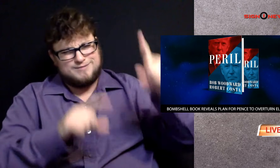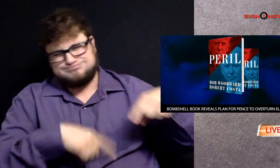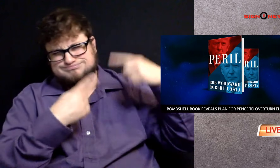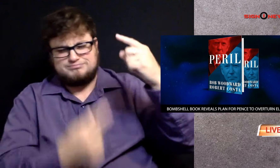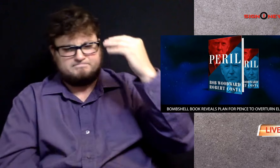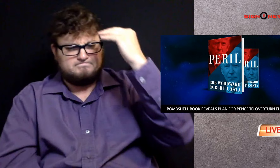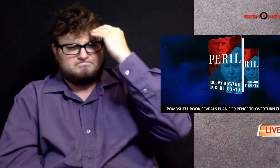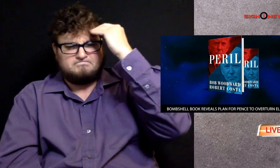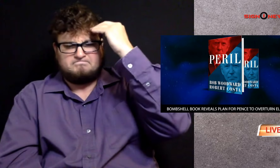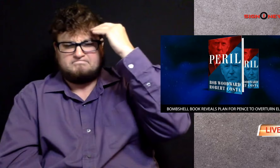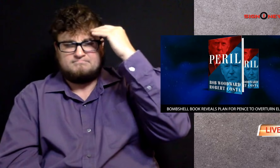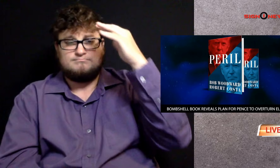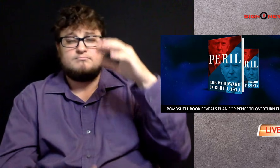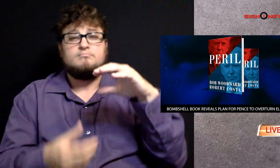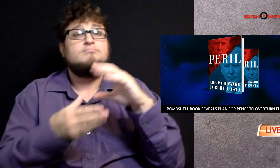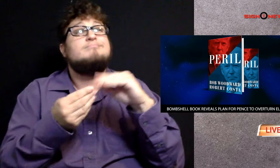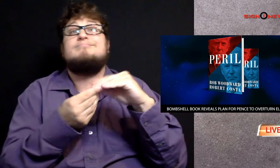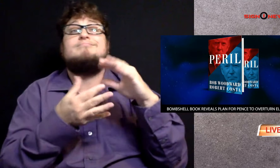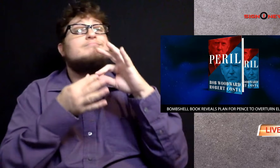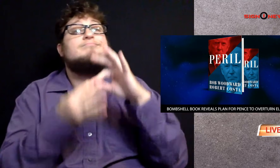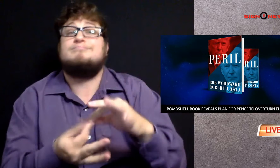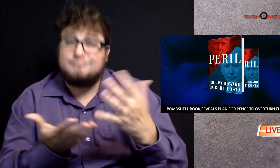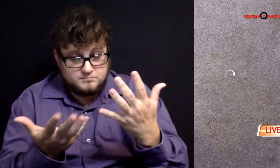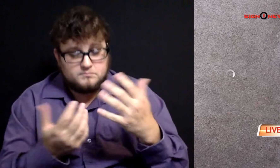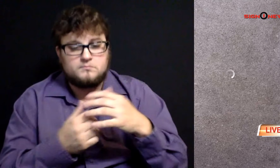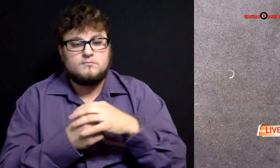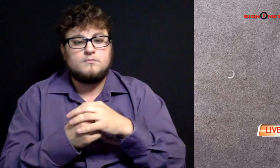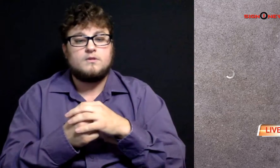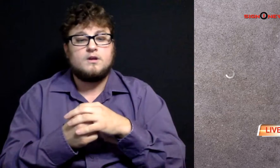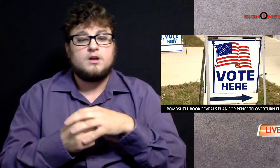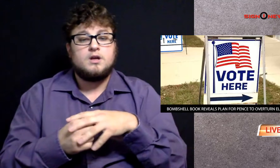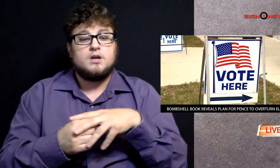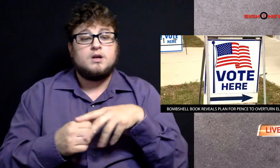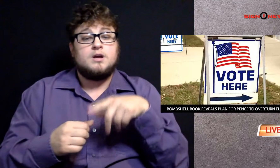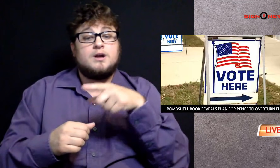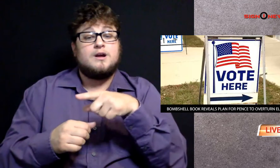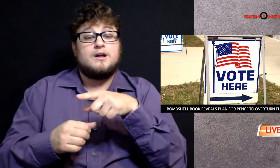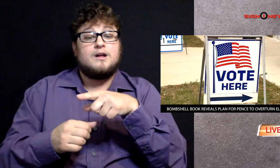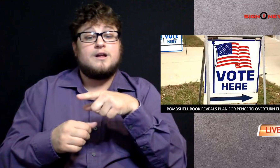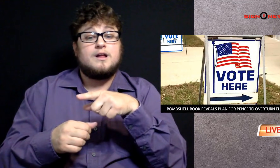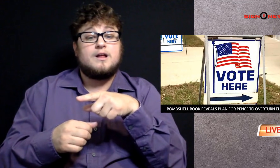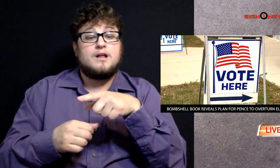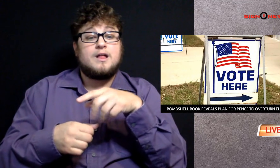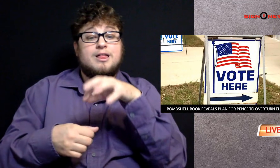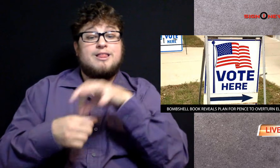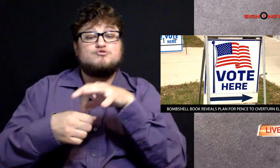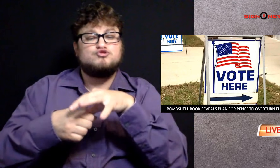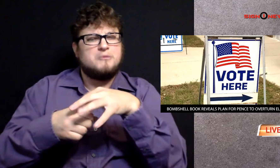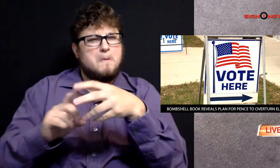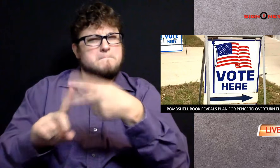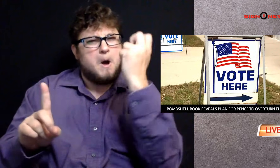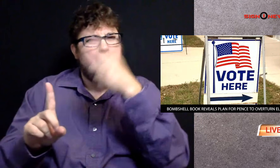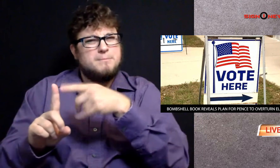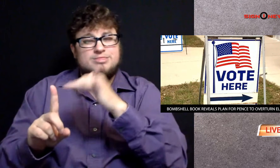from former president donald trump's campaign campaign always knew the claims of stealing the always knew the claims of stealing the election